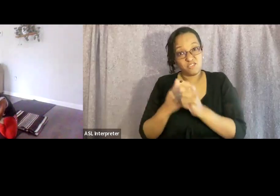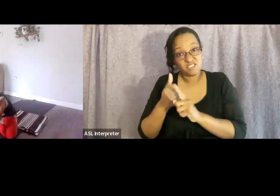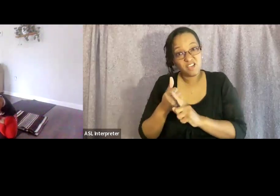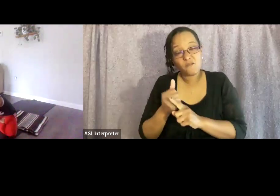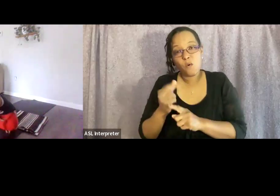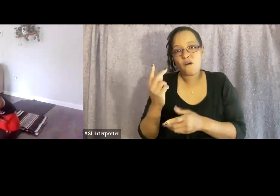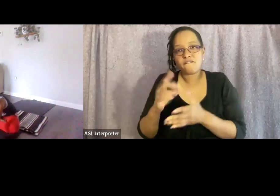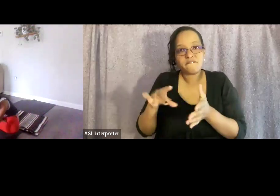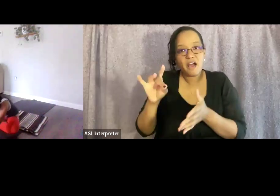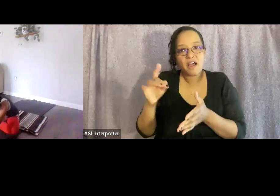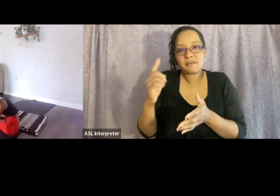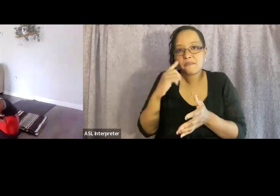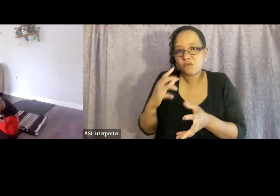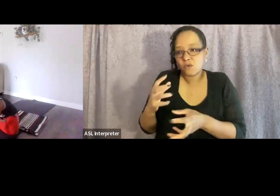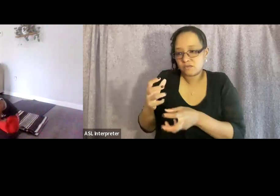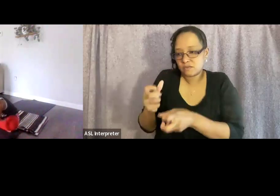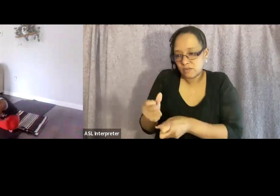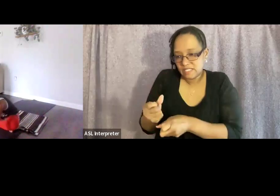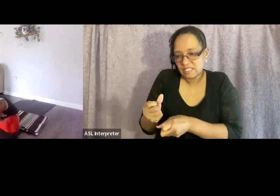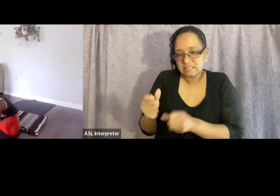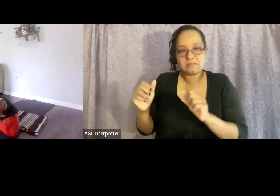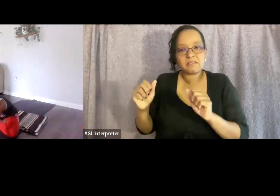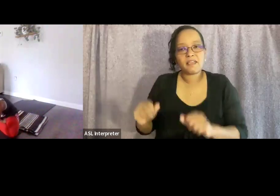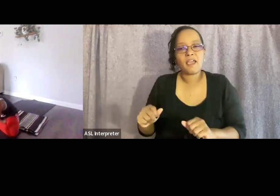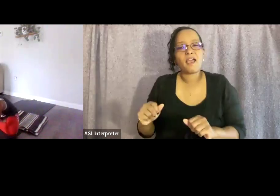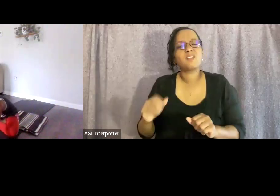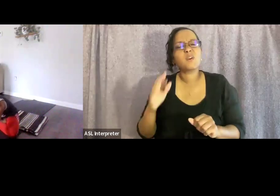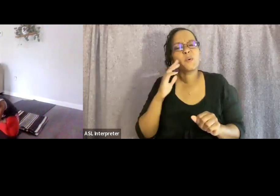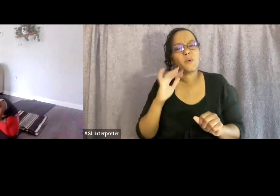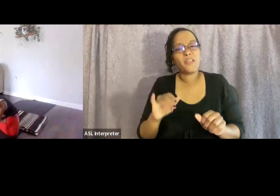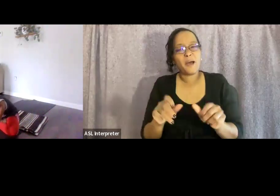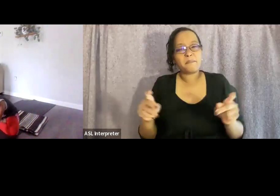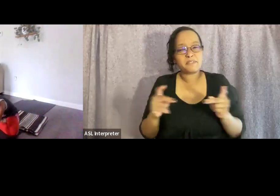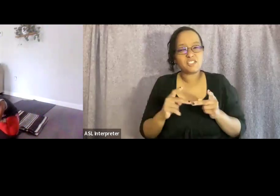And we'll be here for five more breaths, whatever that five breaths looks like for you.